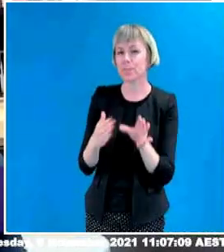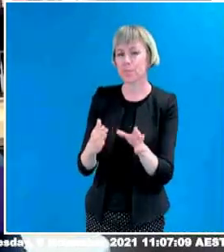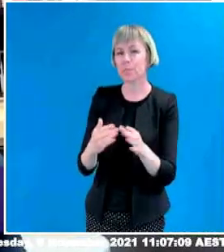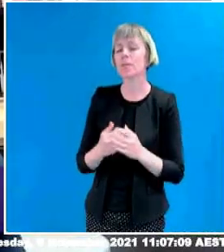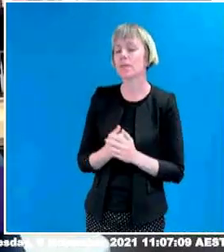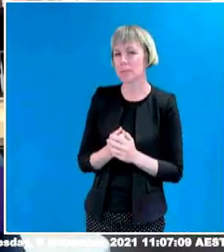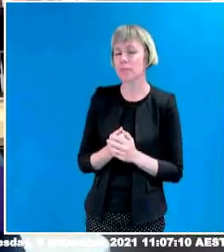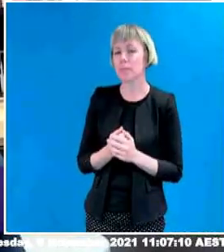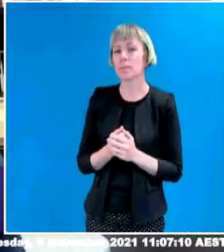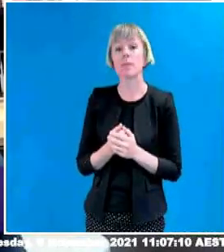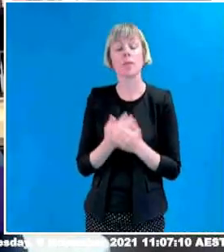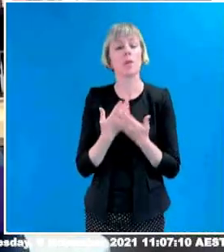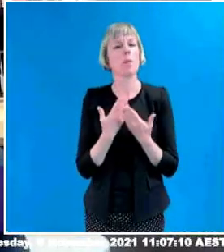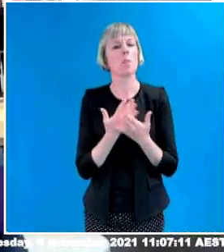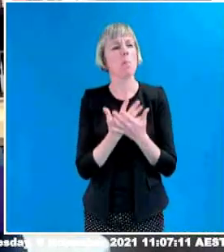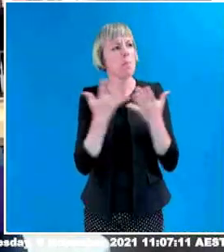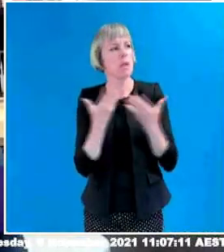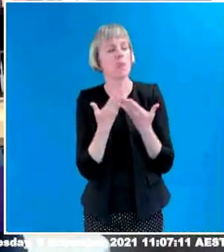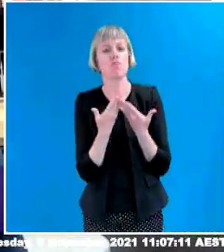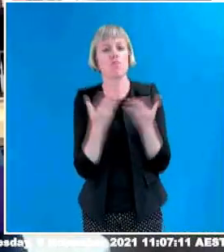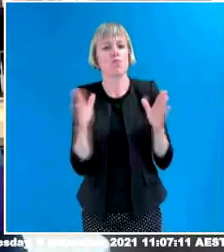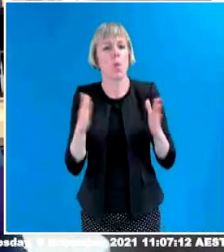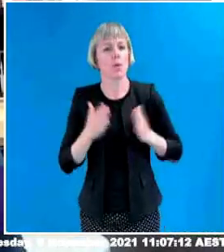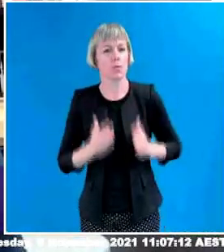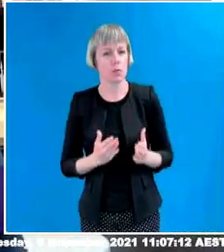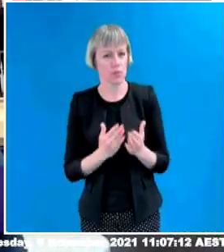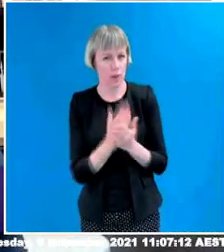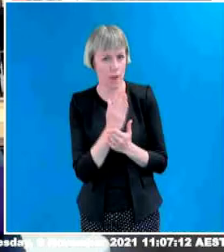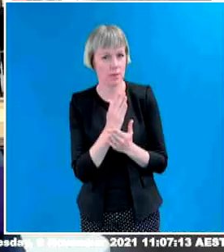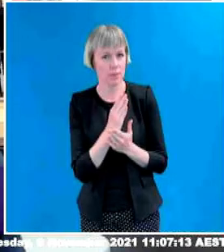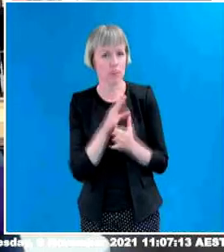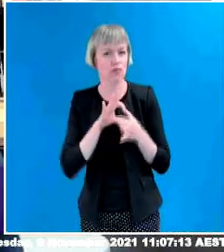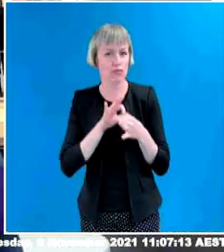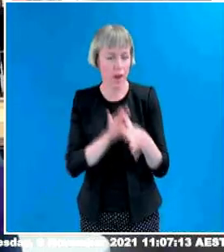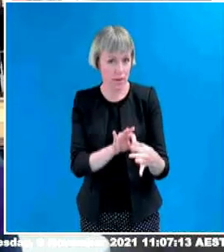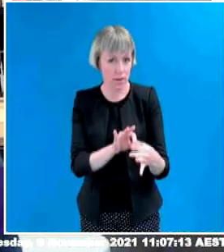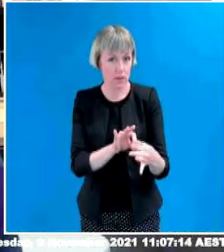recognised human rights, which at a minimum is the International Bill of